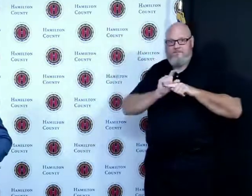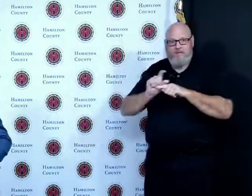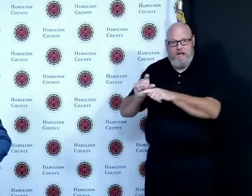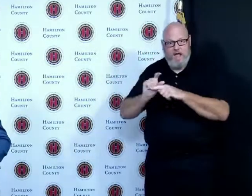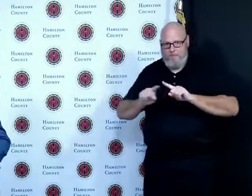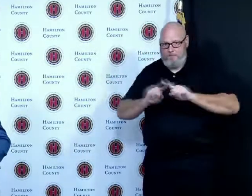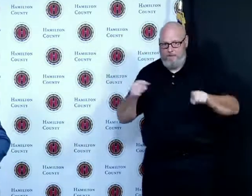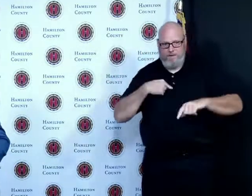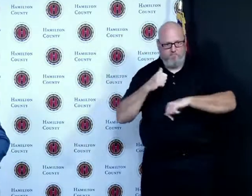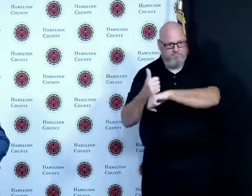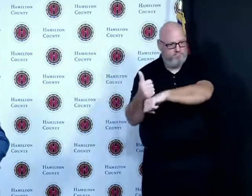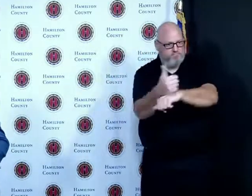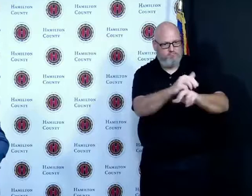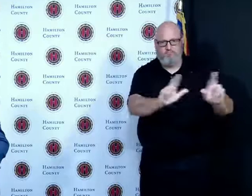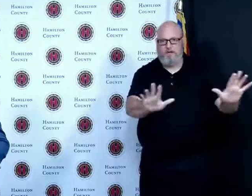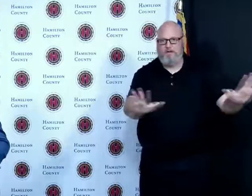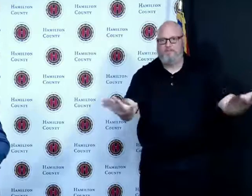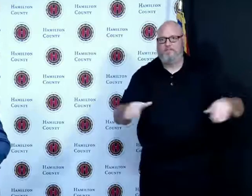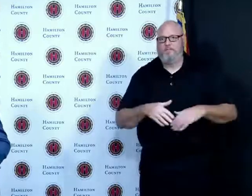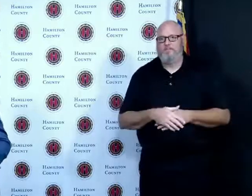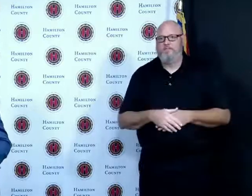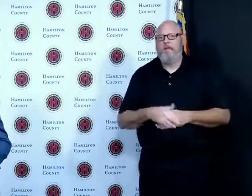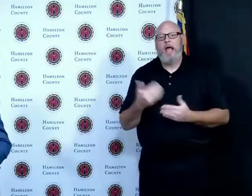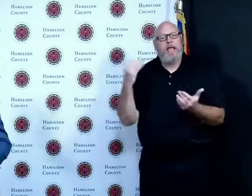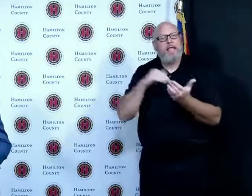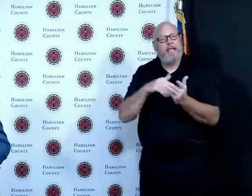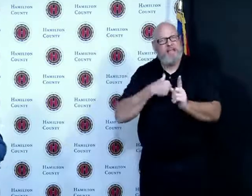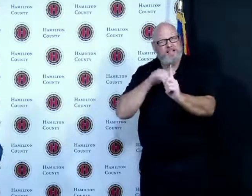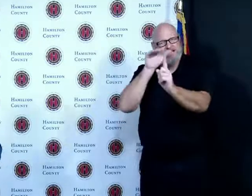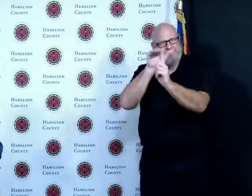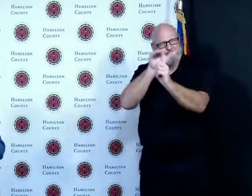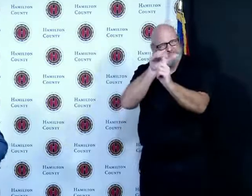opportunity here in Hamilton County to get tested so feel free to hop onto the Health